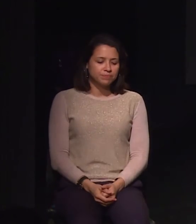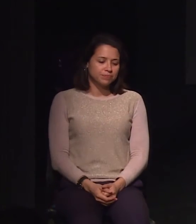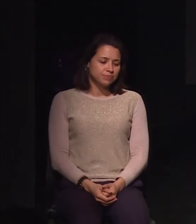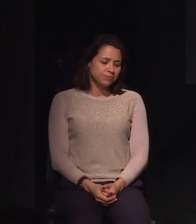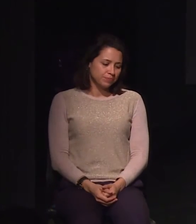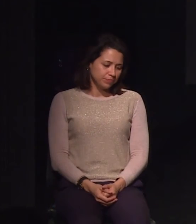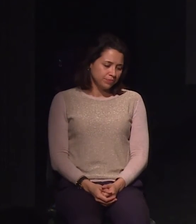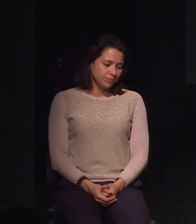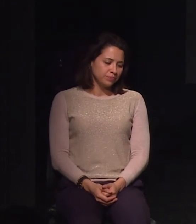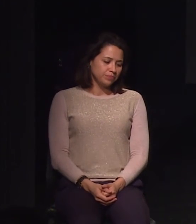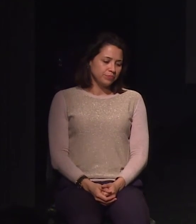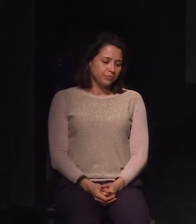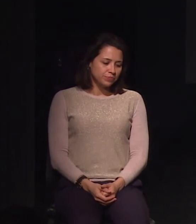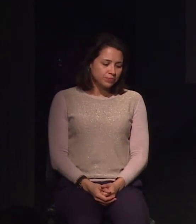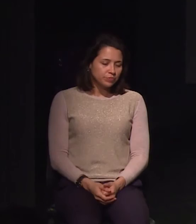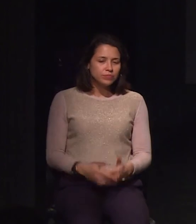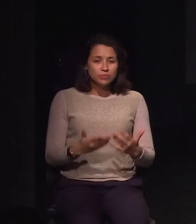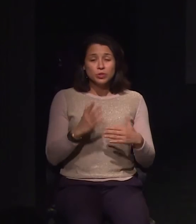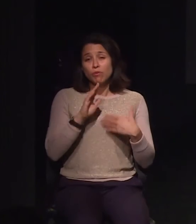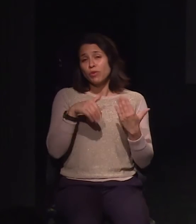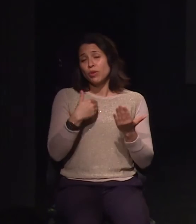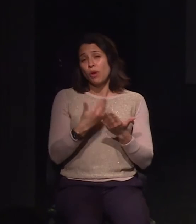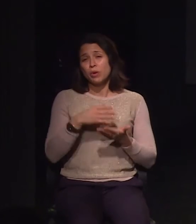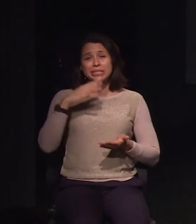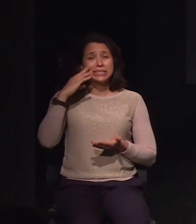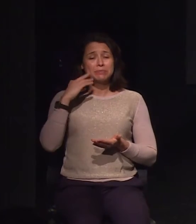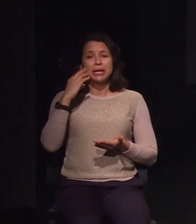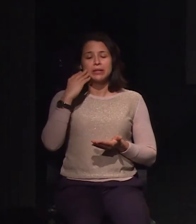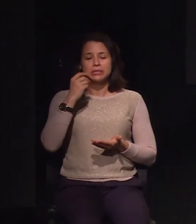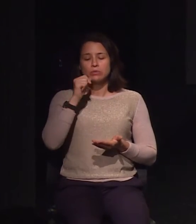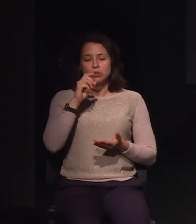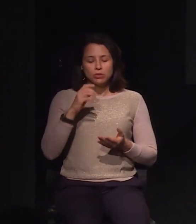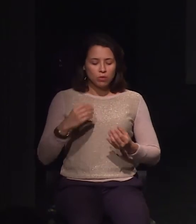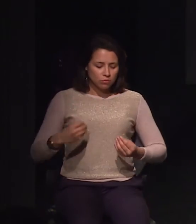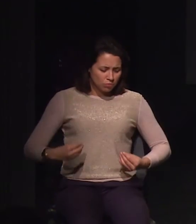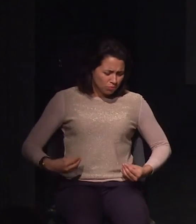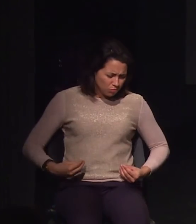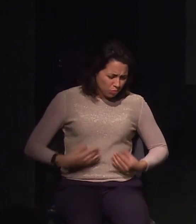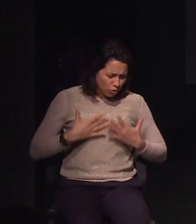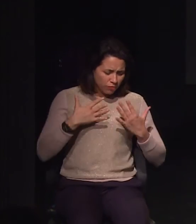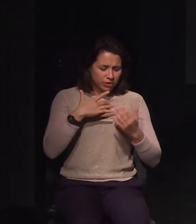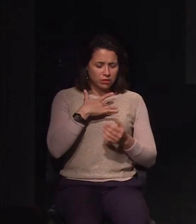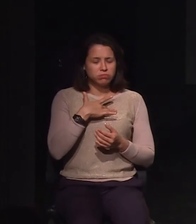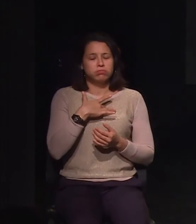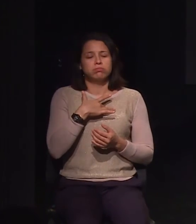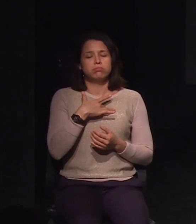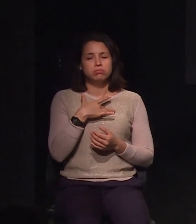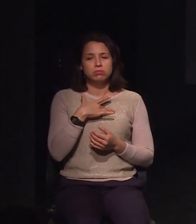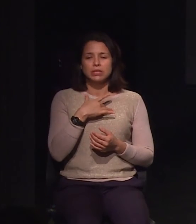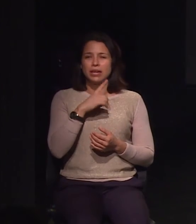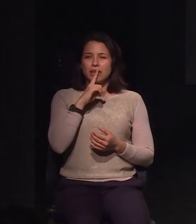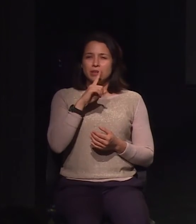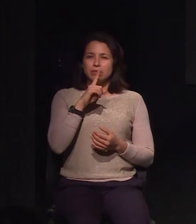so relevant and time specific and much needed, I had a conversation with the Deputy Chief